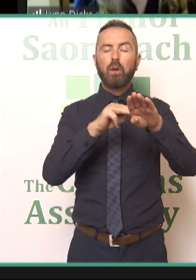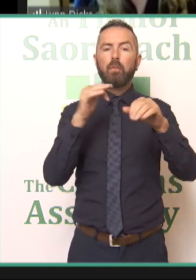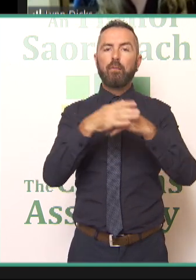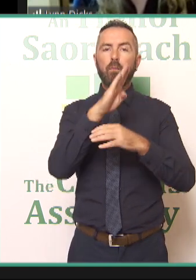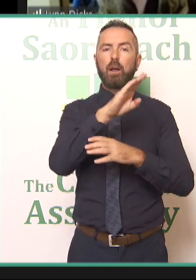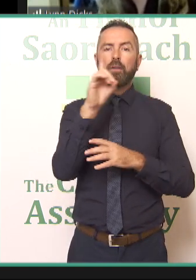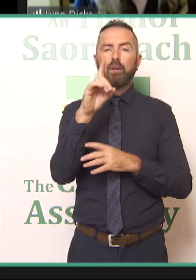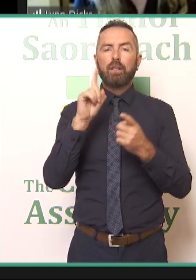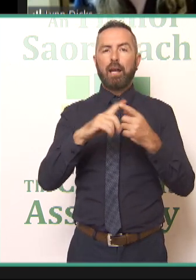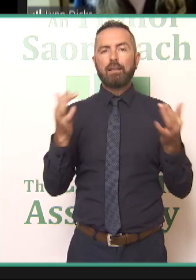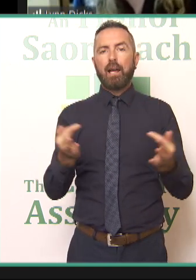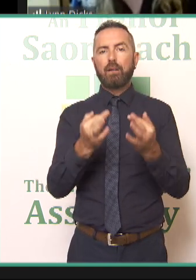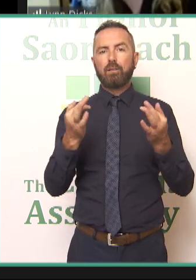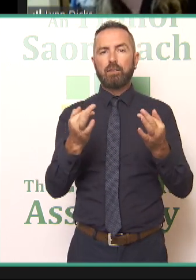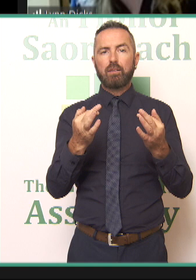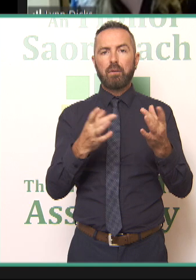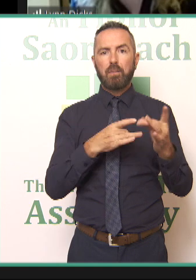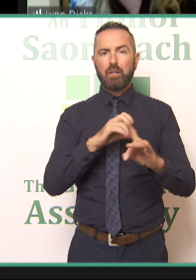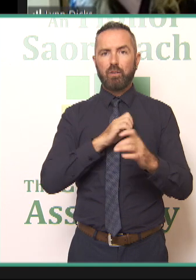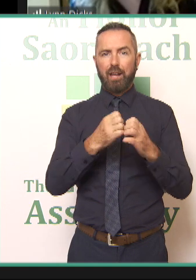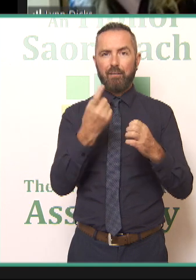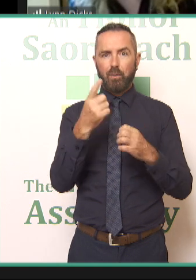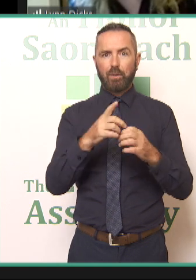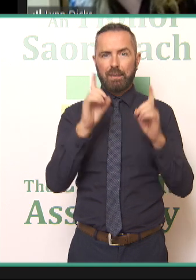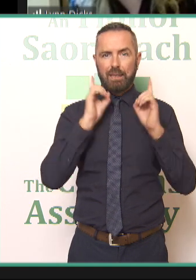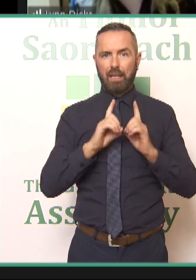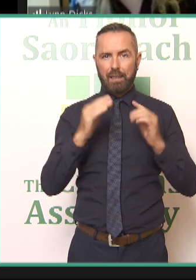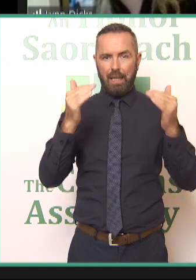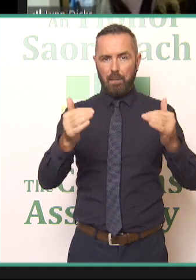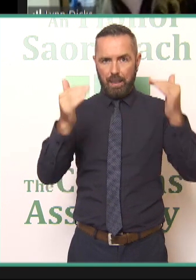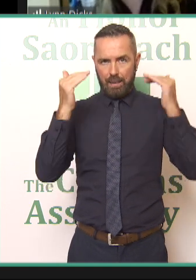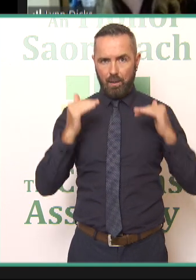agriculture is to move everybody's diets a bit further down on this plot so we're all eating